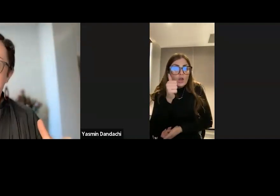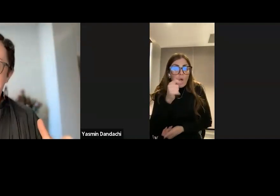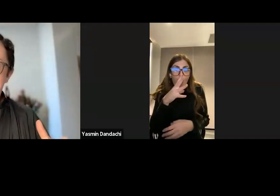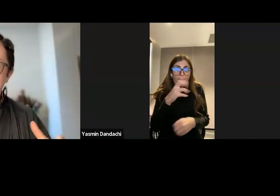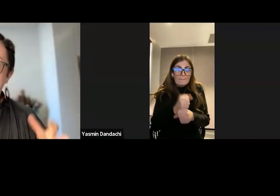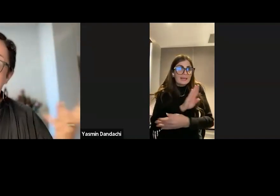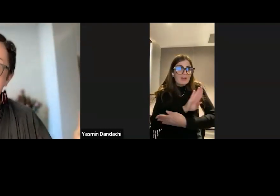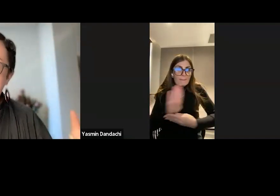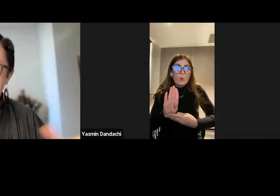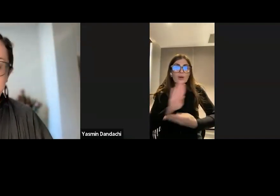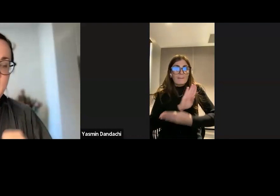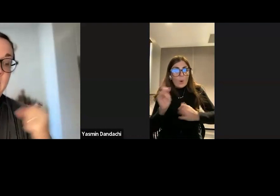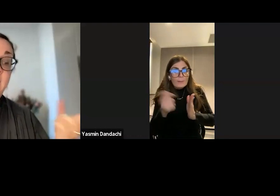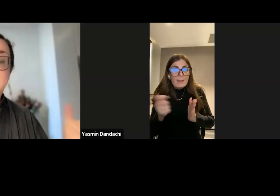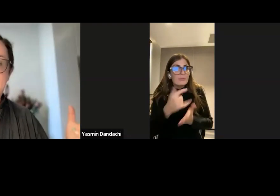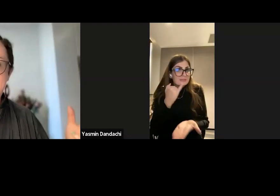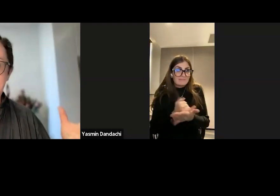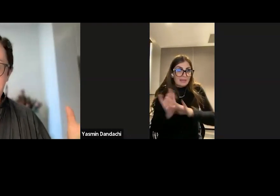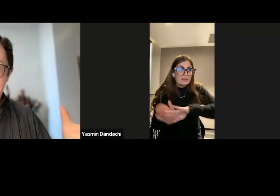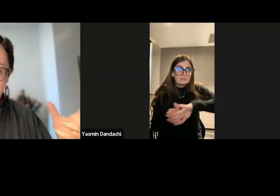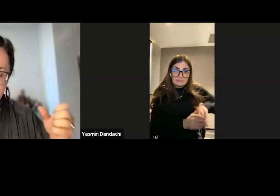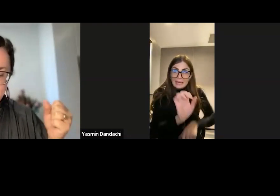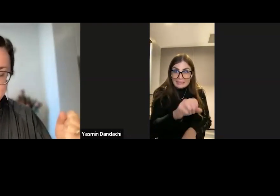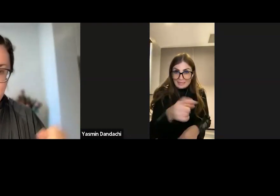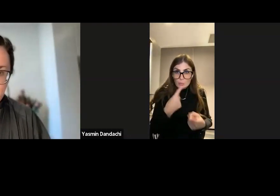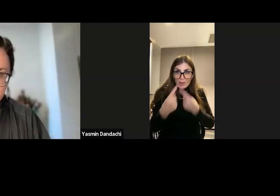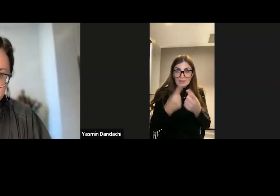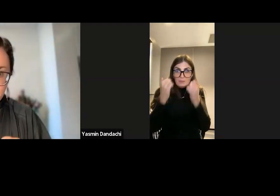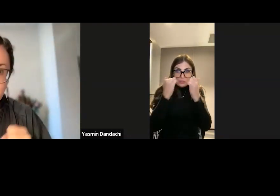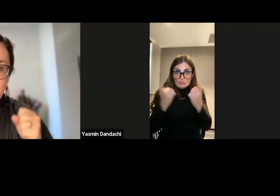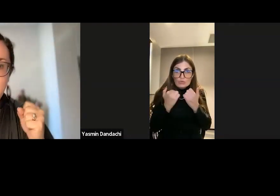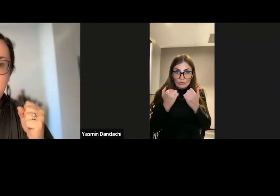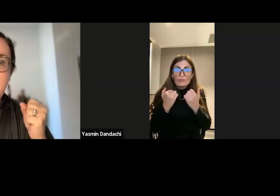members are failing and we have the data now to back that up.